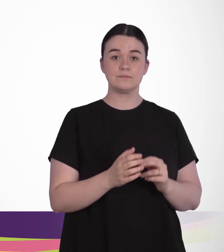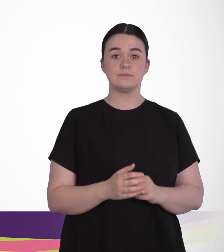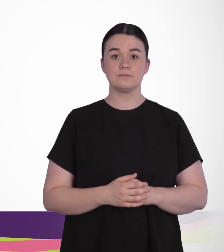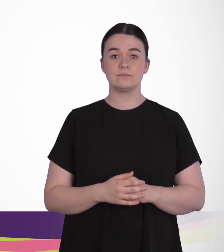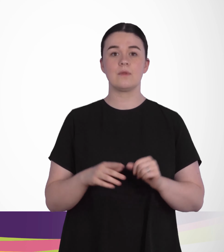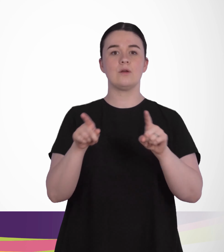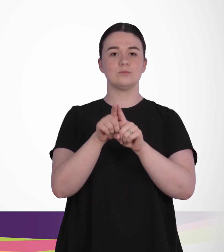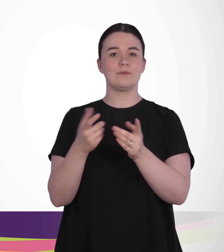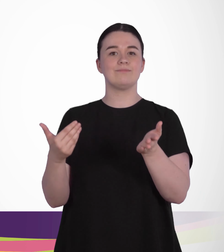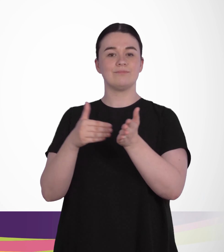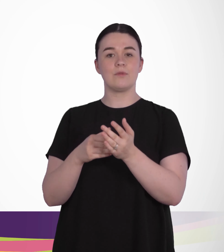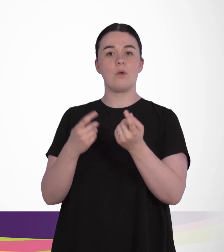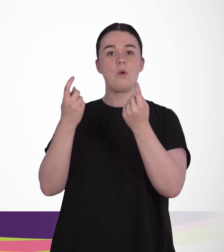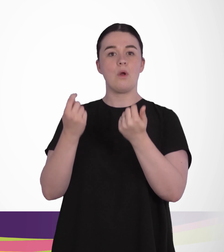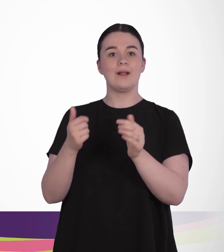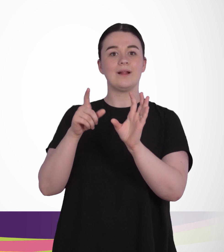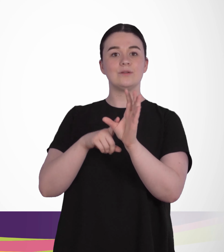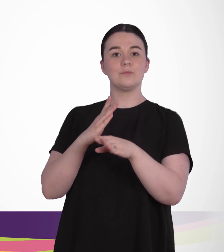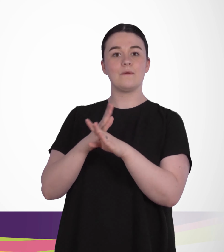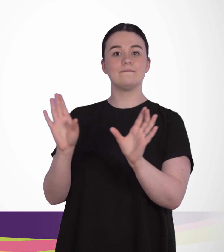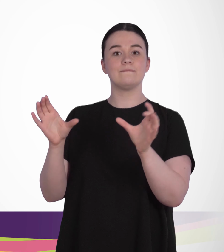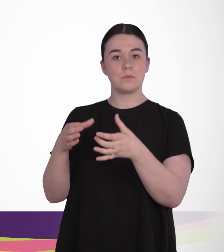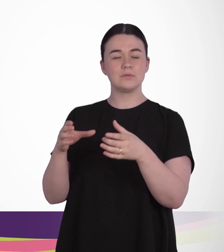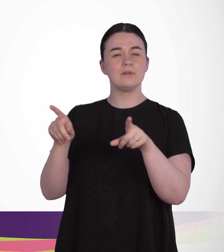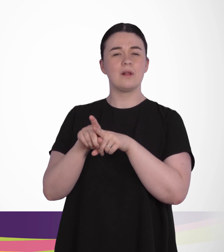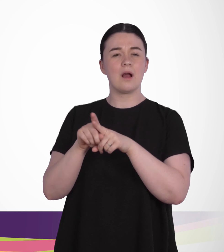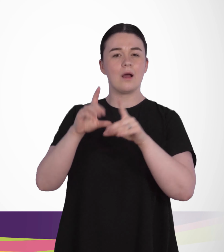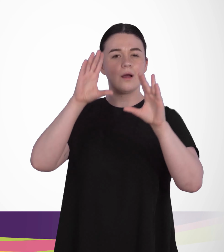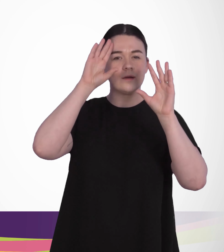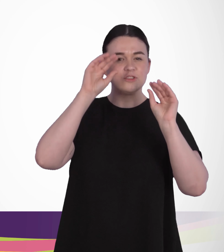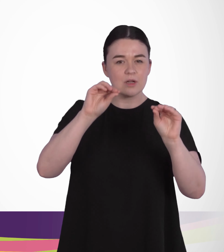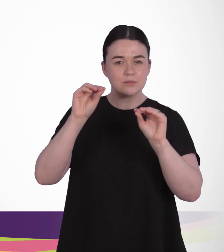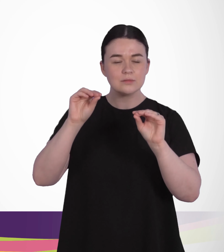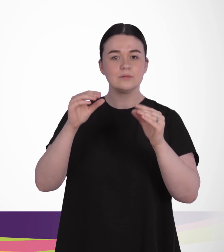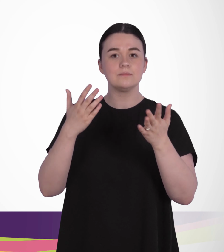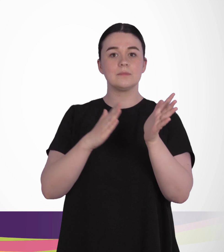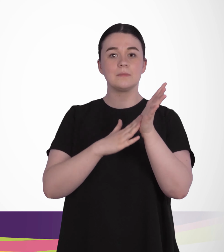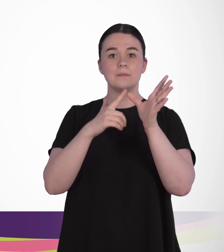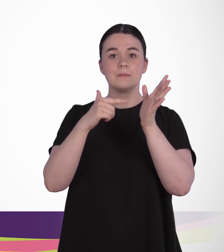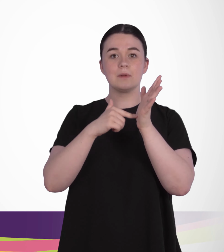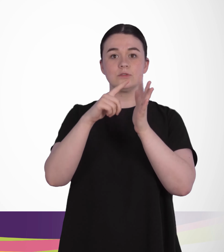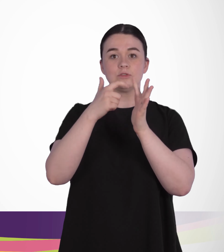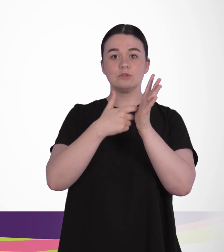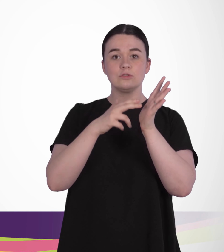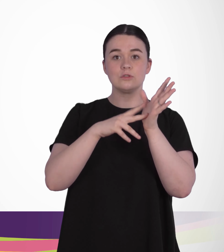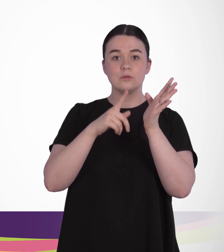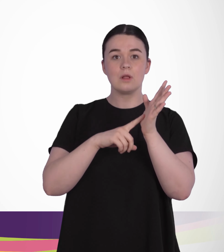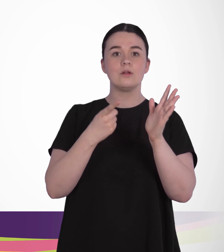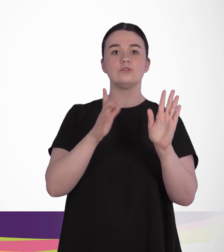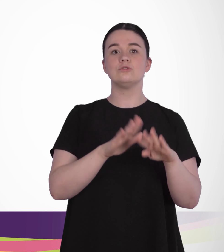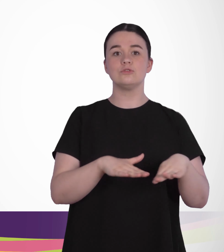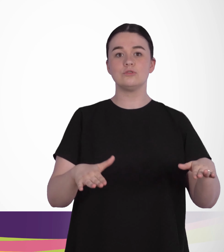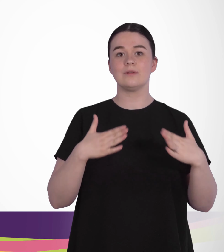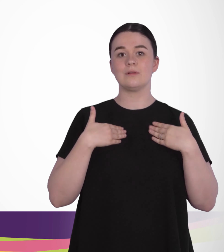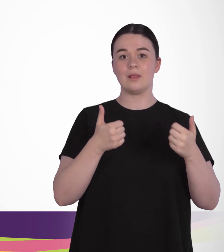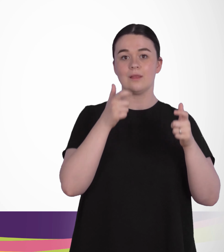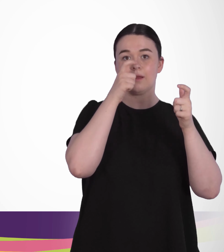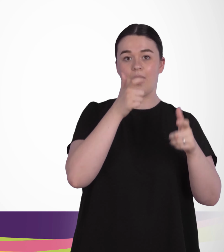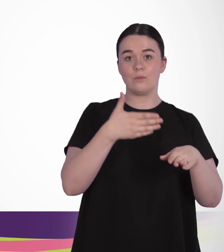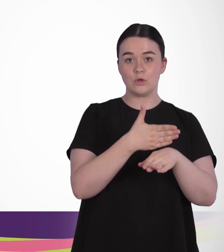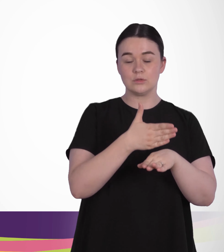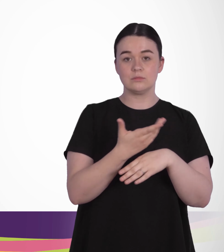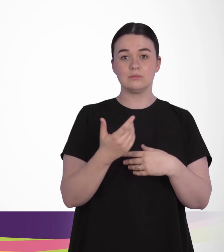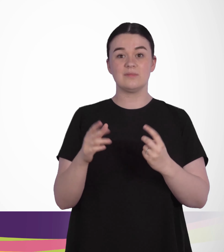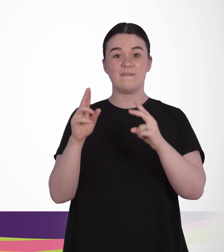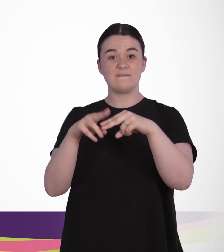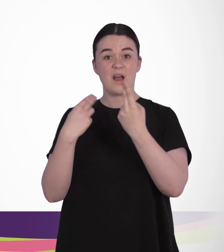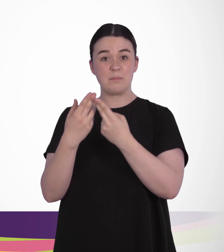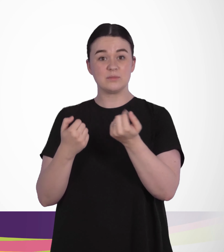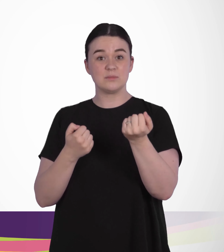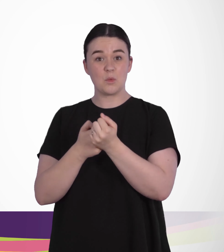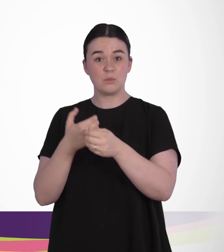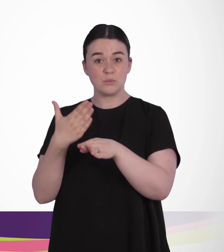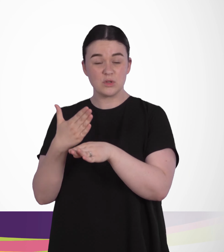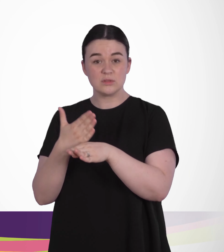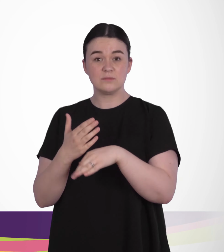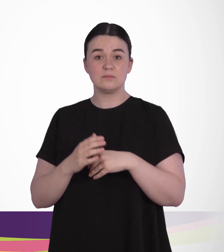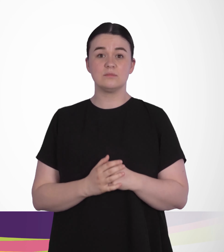as well as the early years workforce (e.g. educators, maternal and child health care workers, and family support workers),